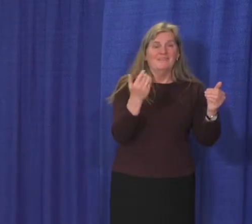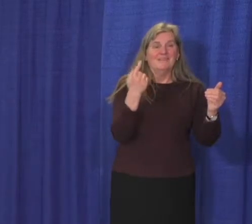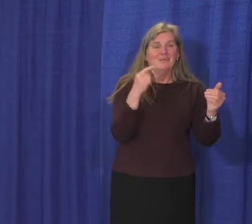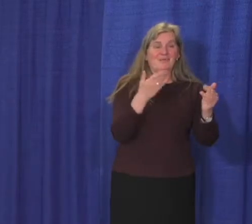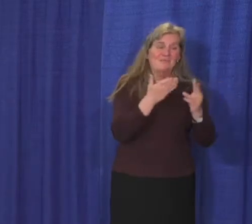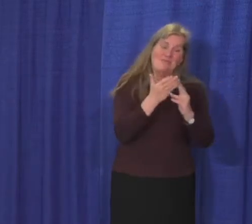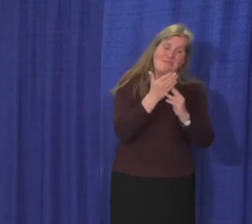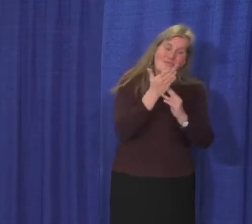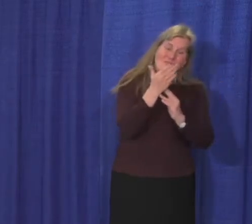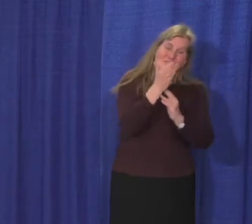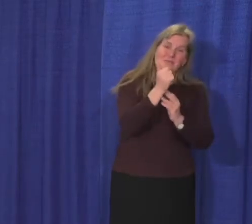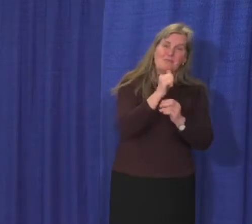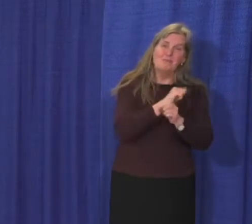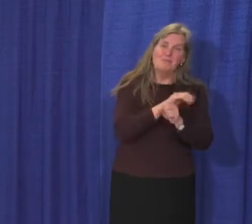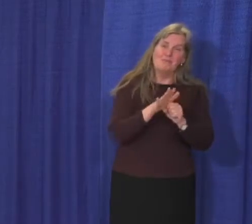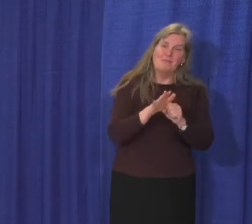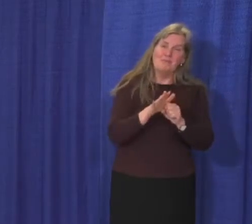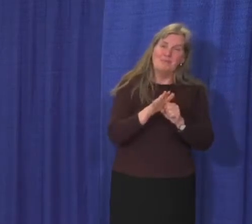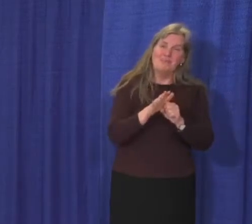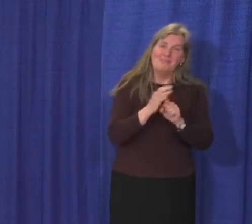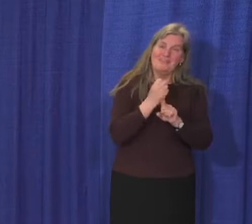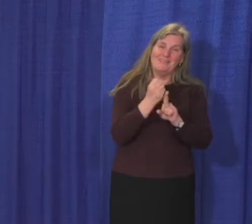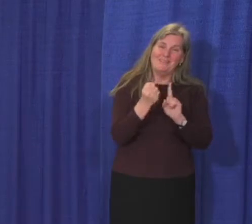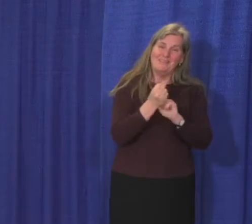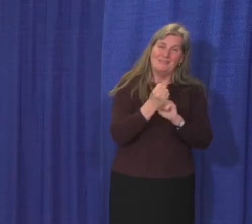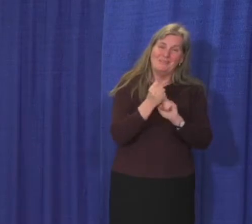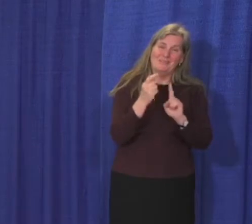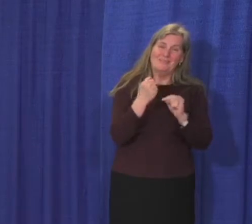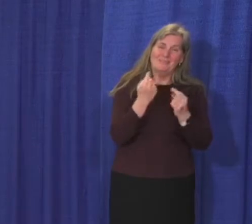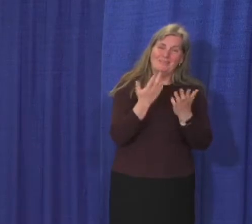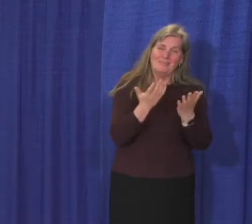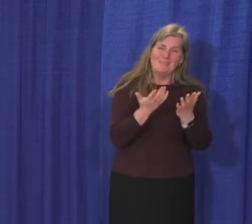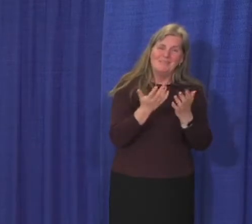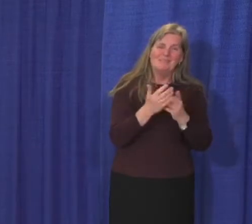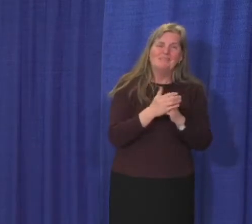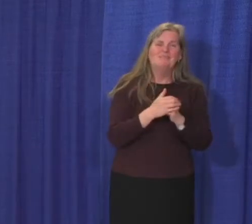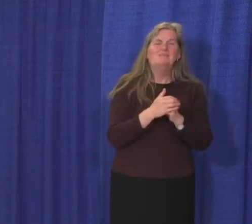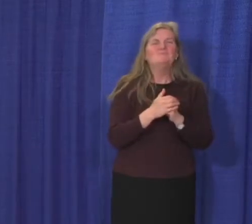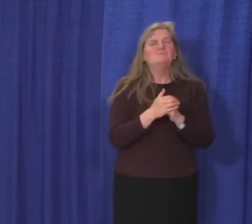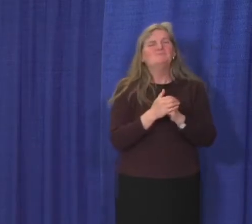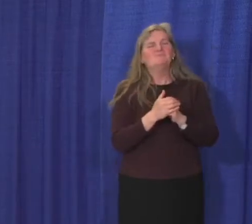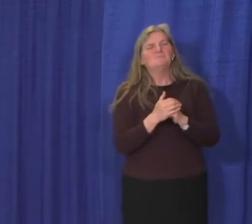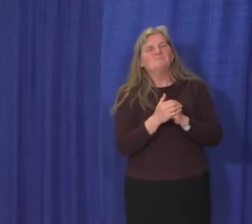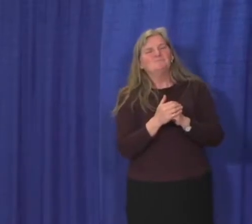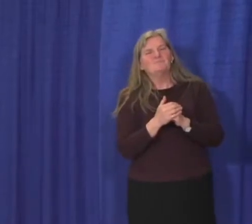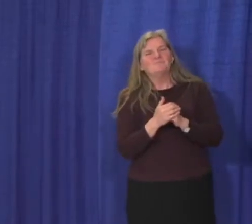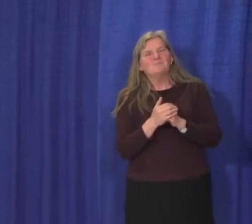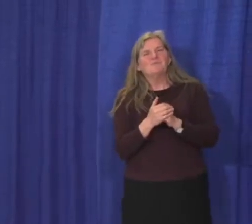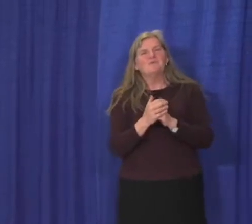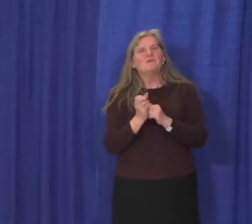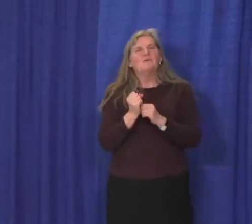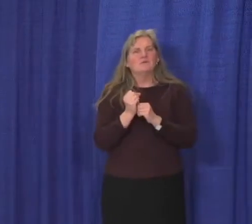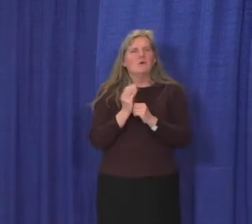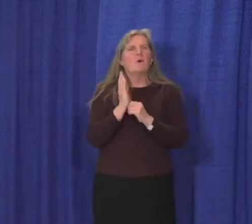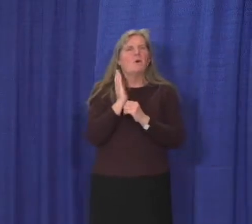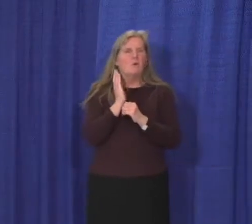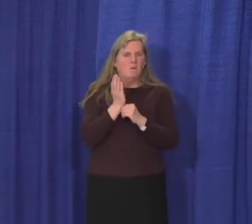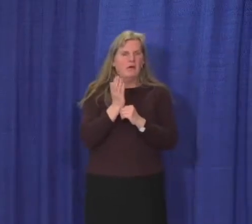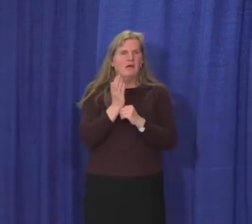through this difficult time has got us to a place where we will be on the other side of this